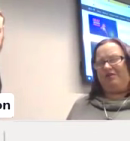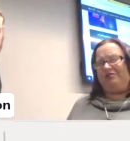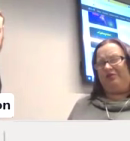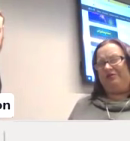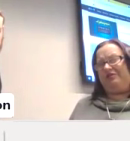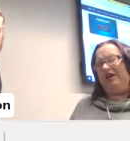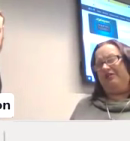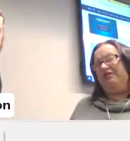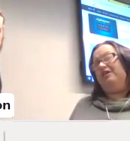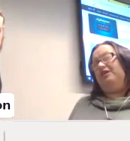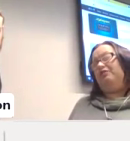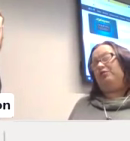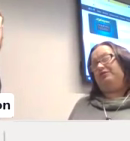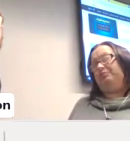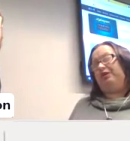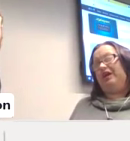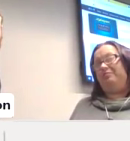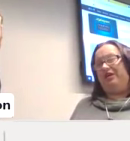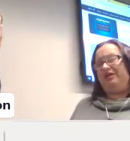But, yeah.